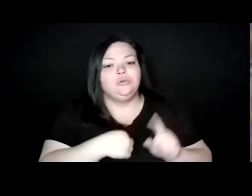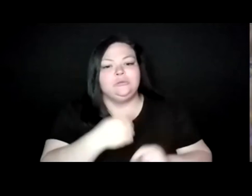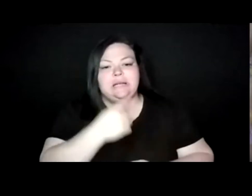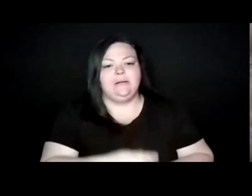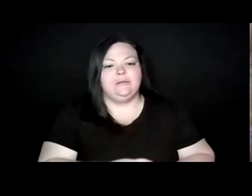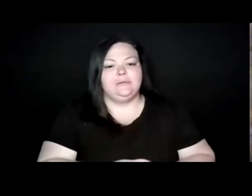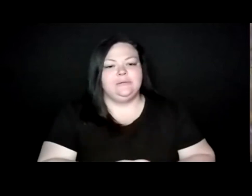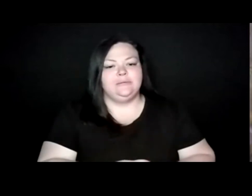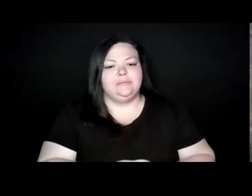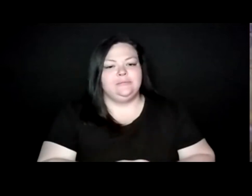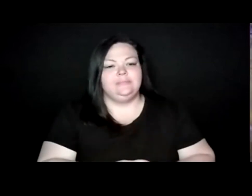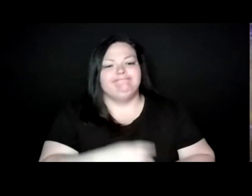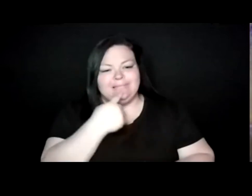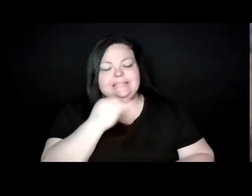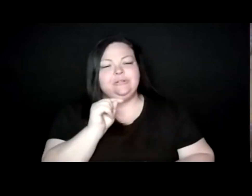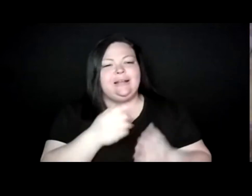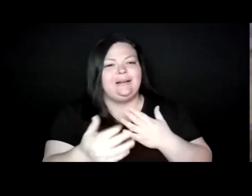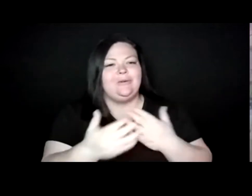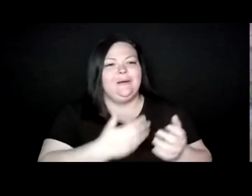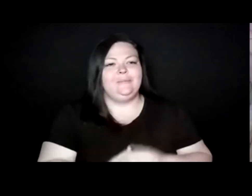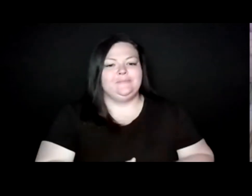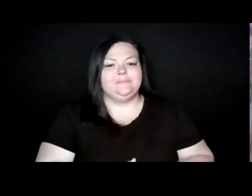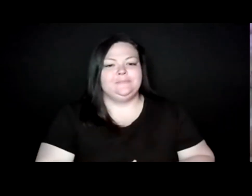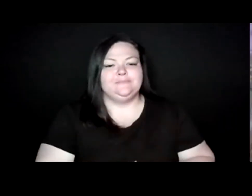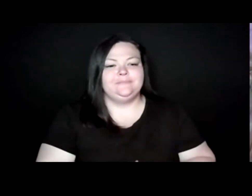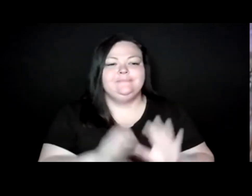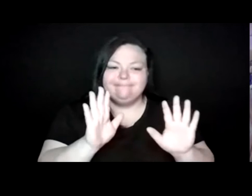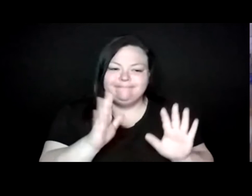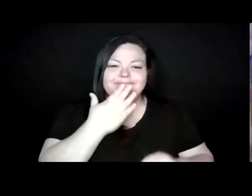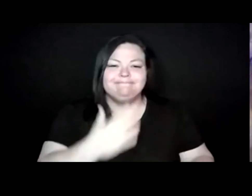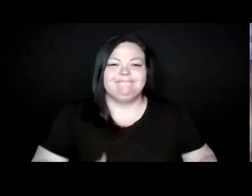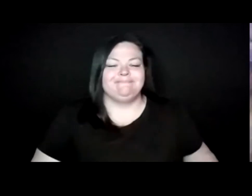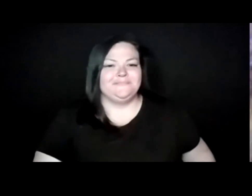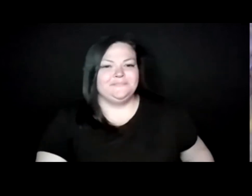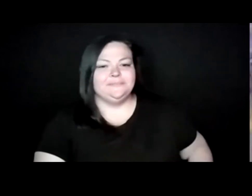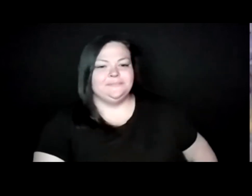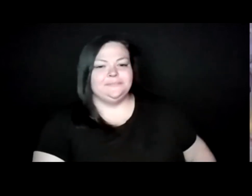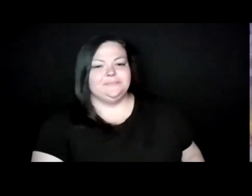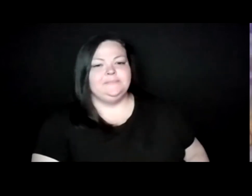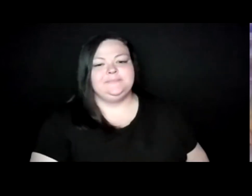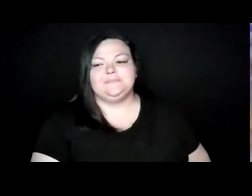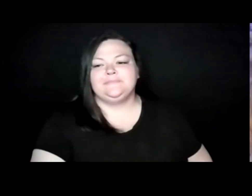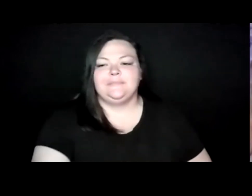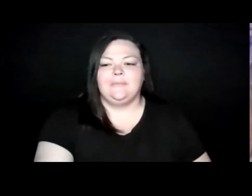“I love you” but you say kain na tayo anyway.//